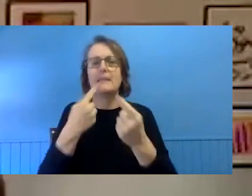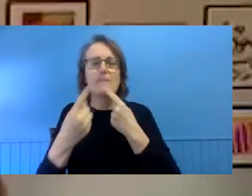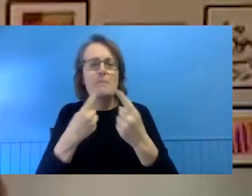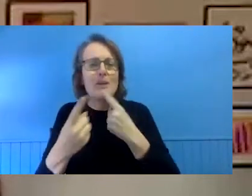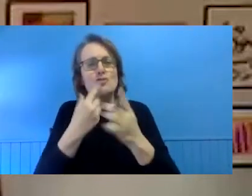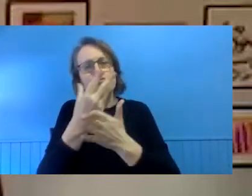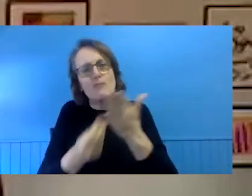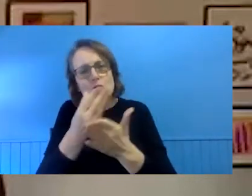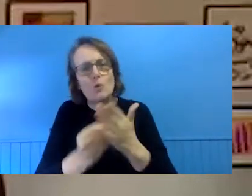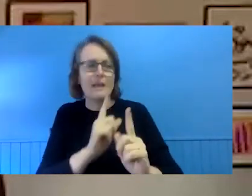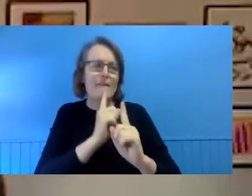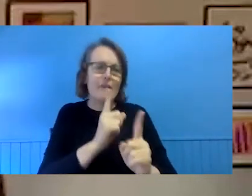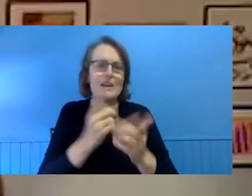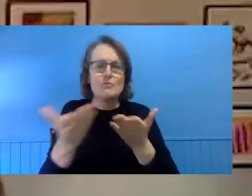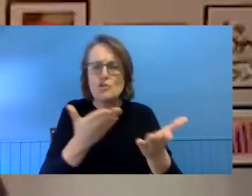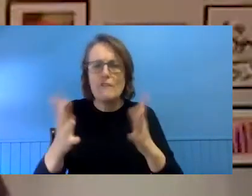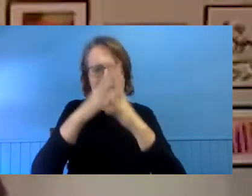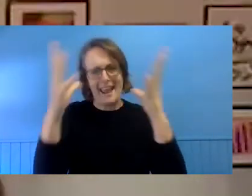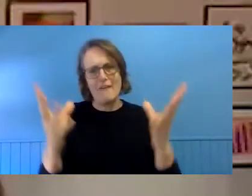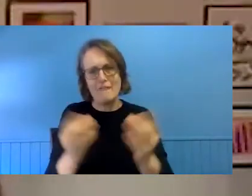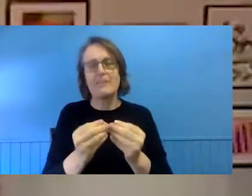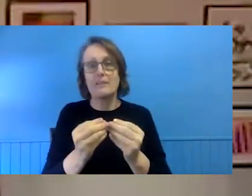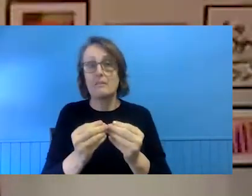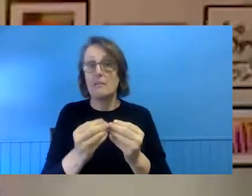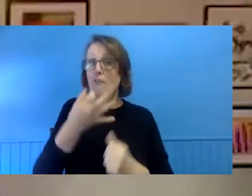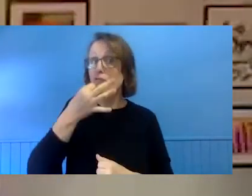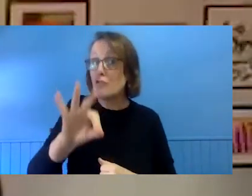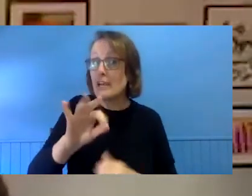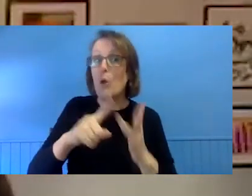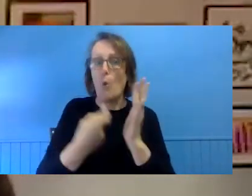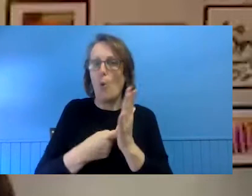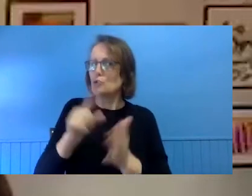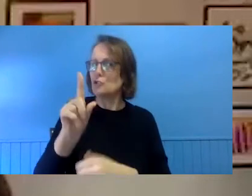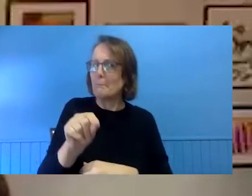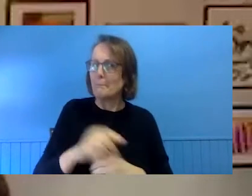links, all of which are either free or reasonably-priced. Everyone who